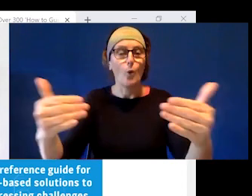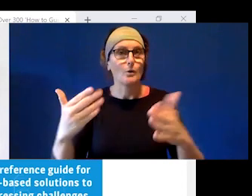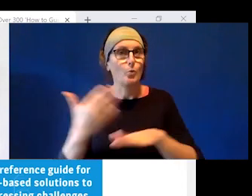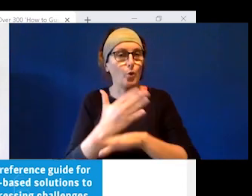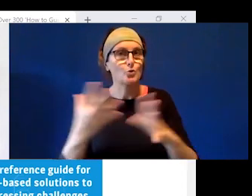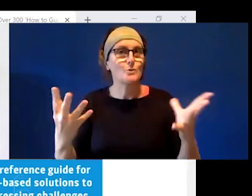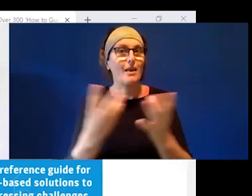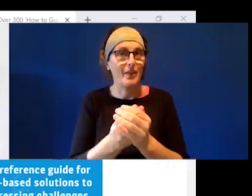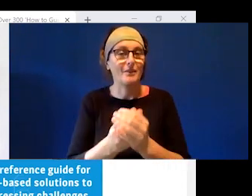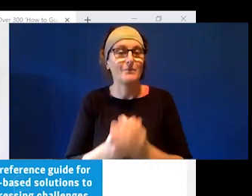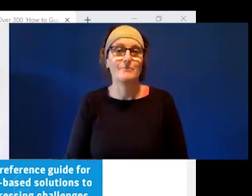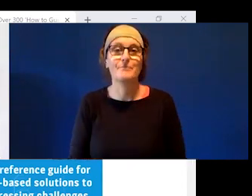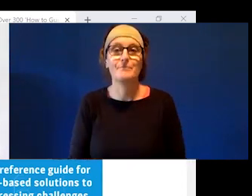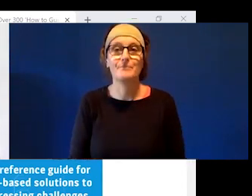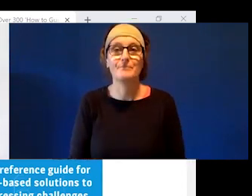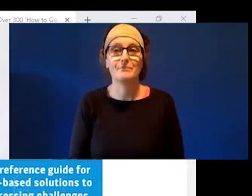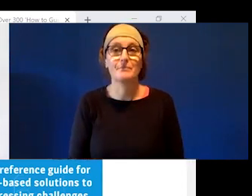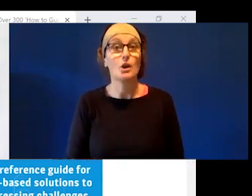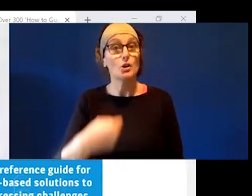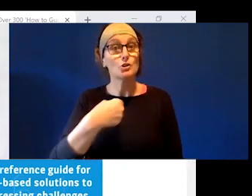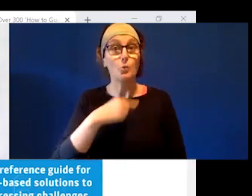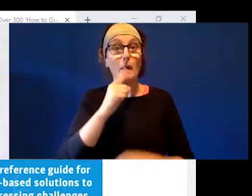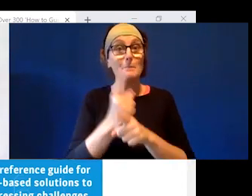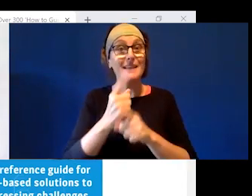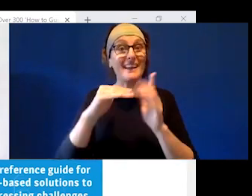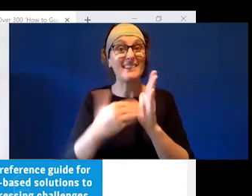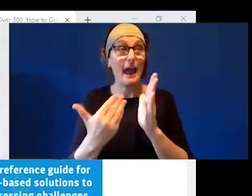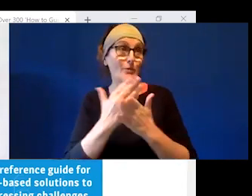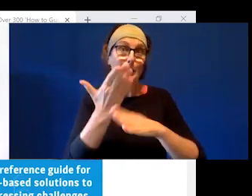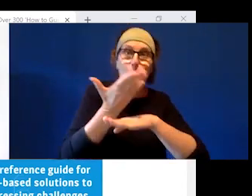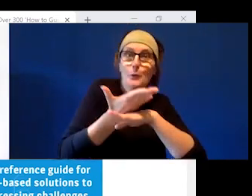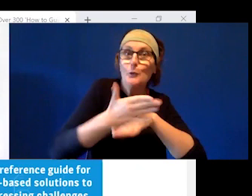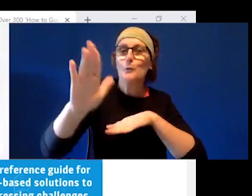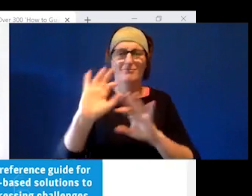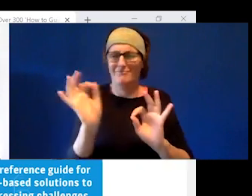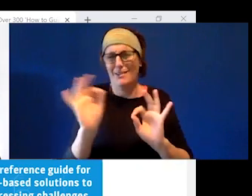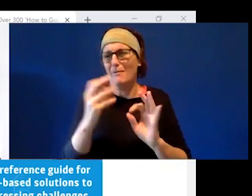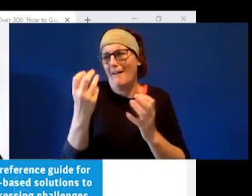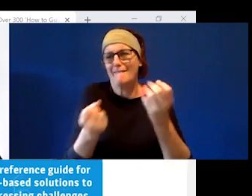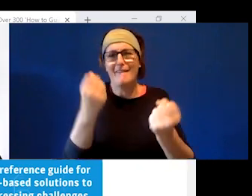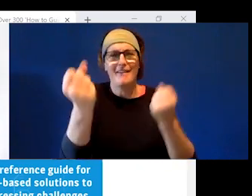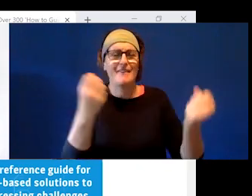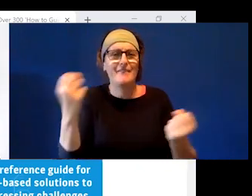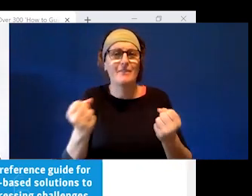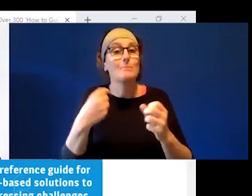that what I'm saying here is not revolutionary by any stretch of the imagination. I think in the arts we're a particularly interesting